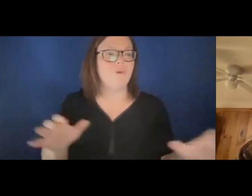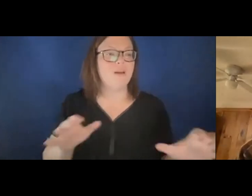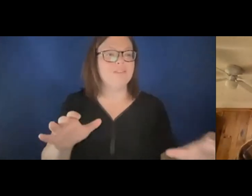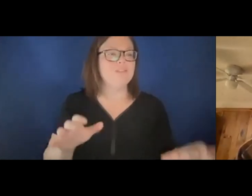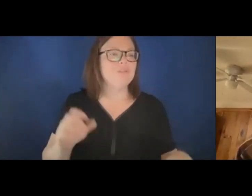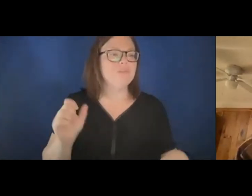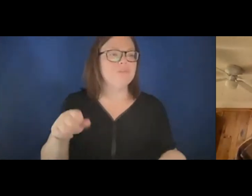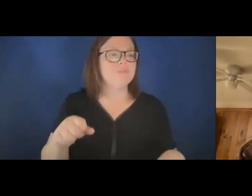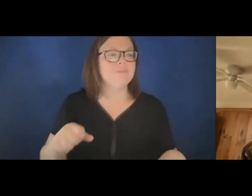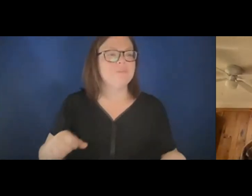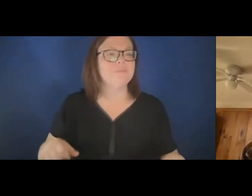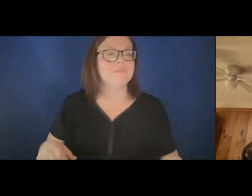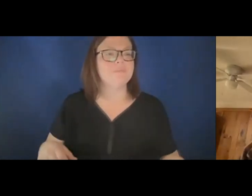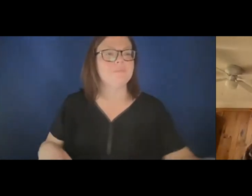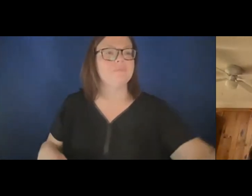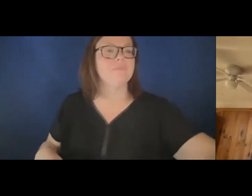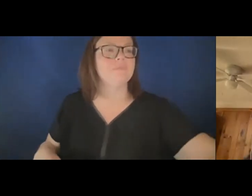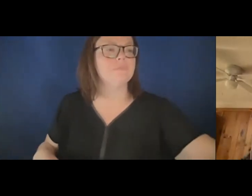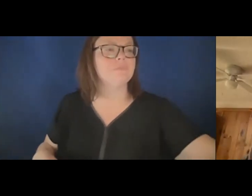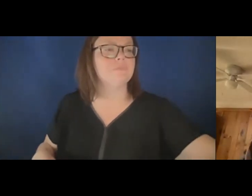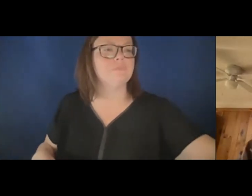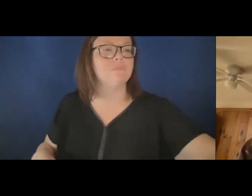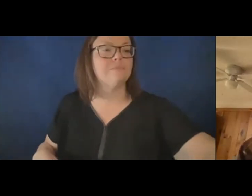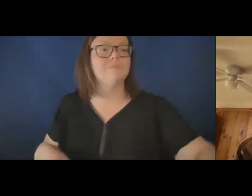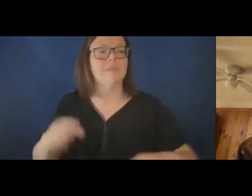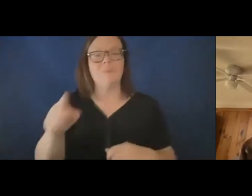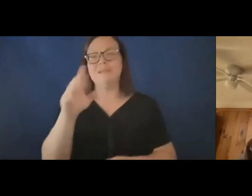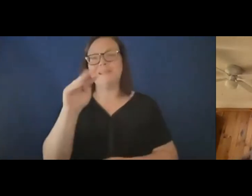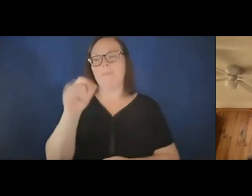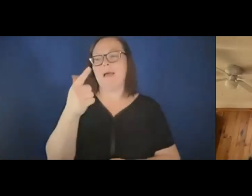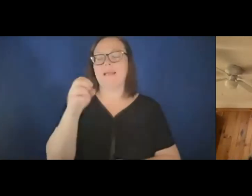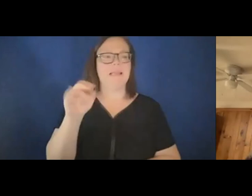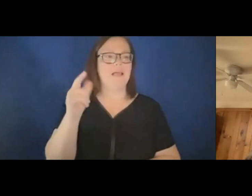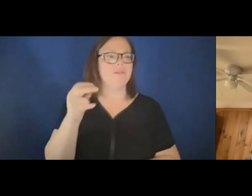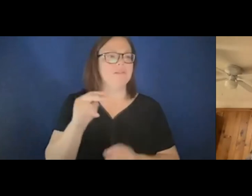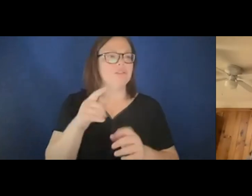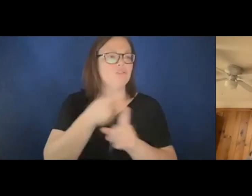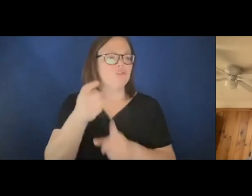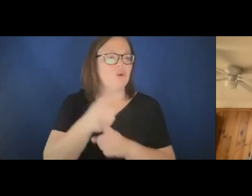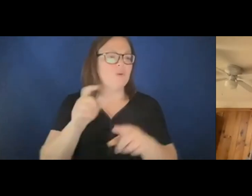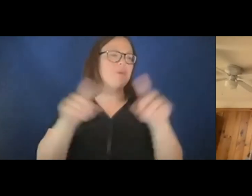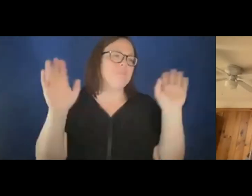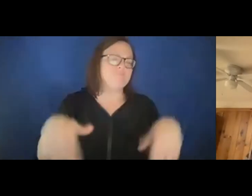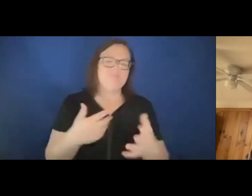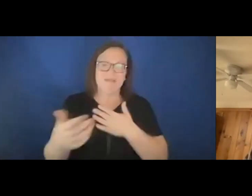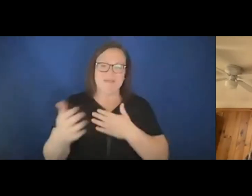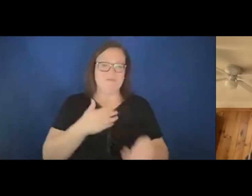actually want to do this, this is a joke--it was a Maggie Nelson joke. Anyway--so I will